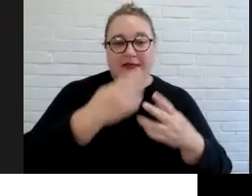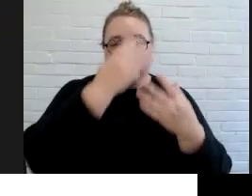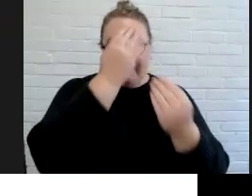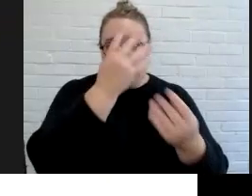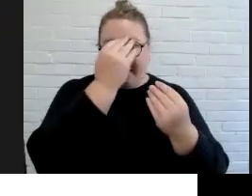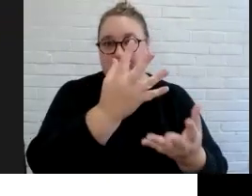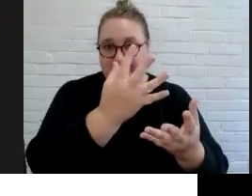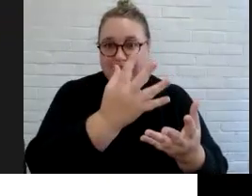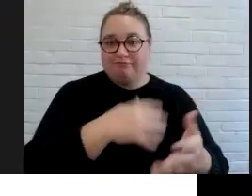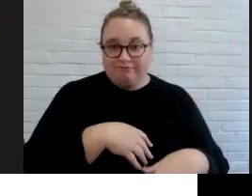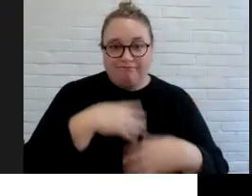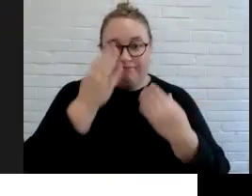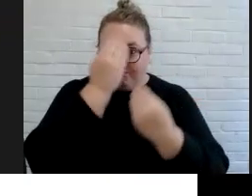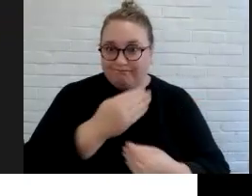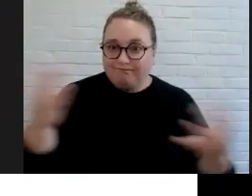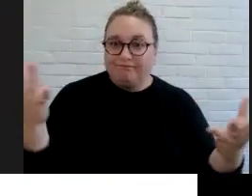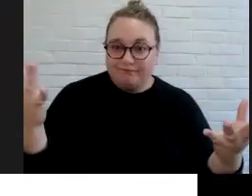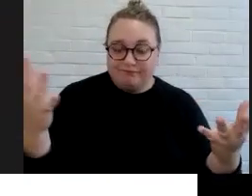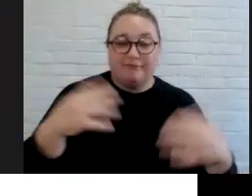you know, the course content, like,